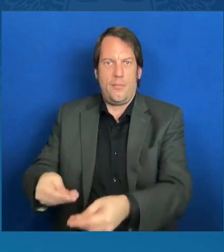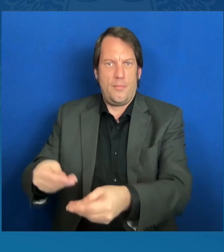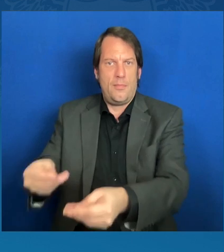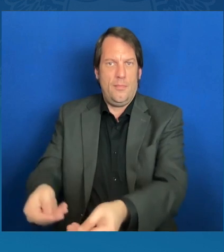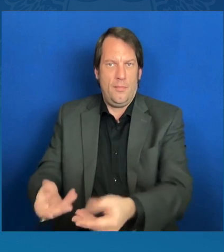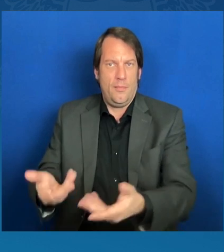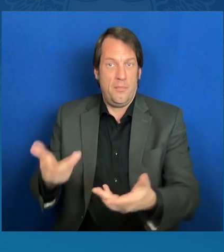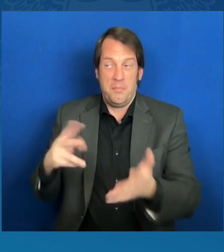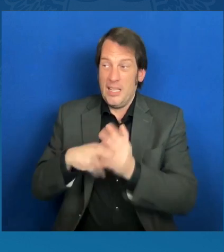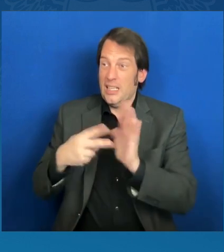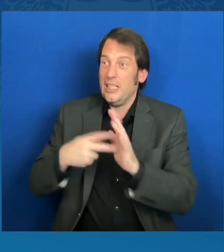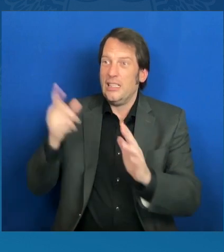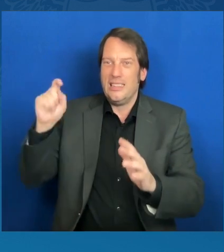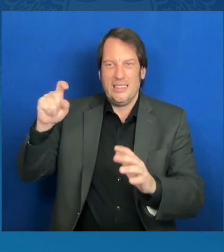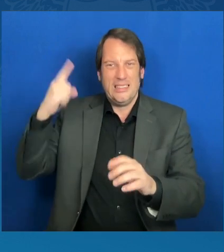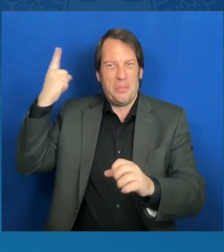into diagnosis and treatment,